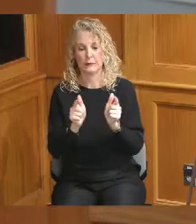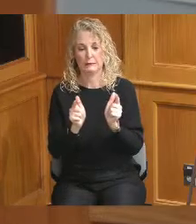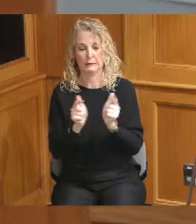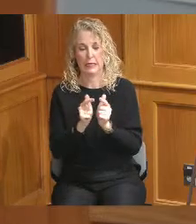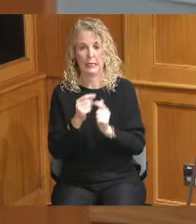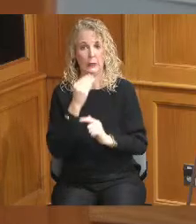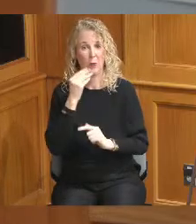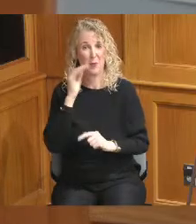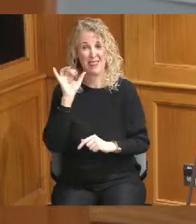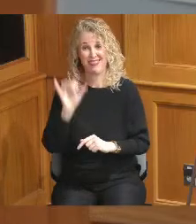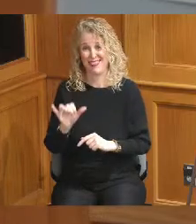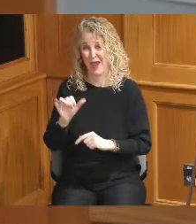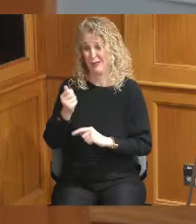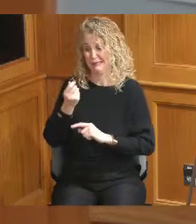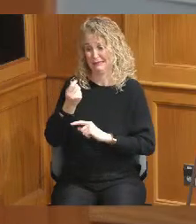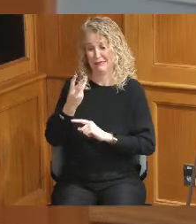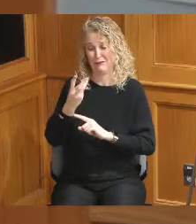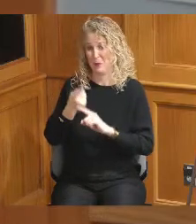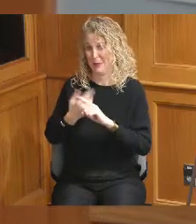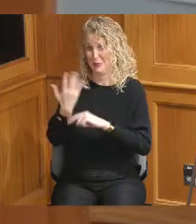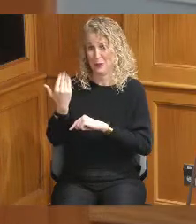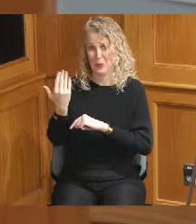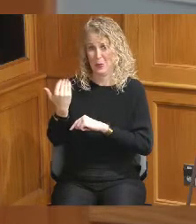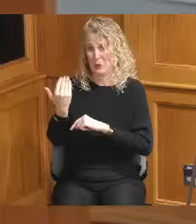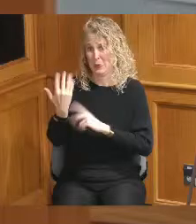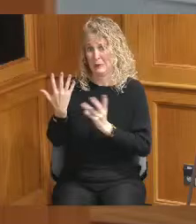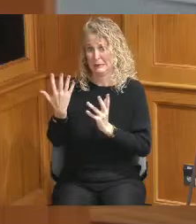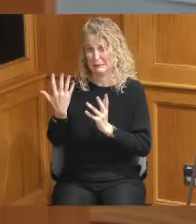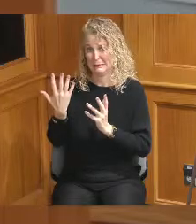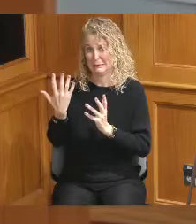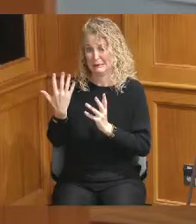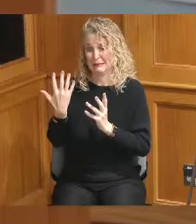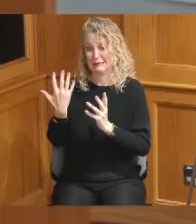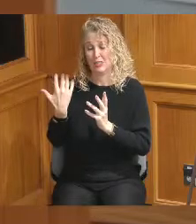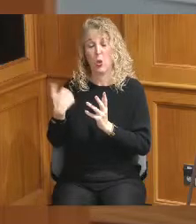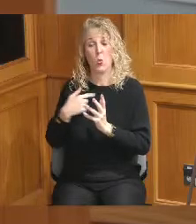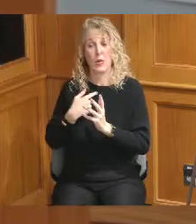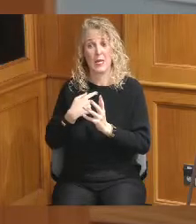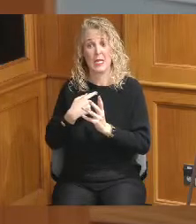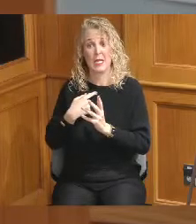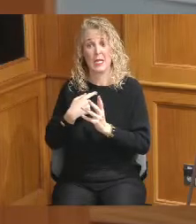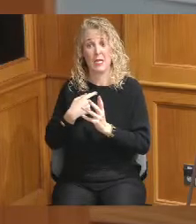the end of 2024 when that happened and then we have said we said we want to we want to work